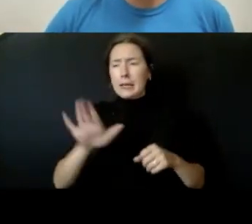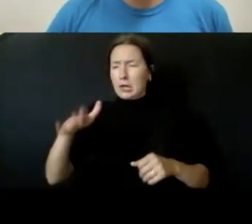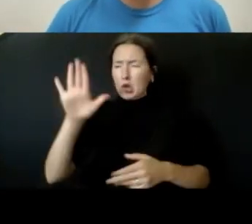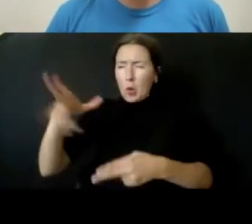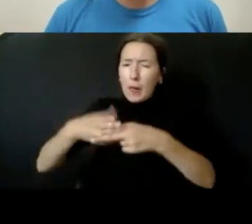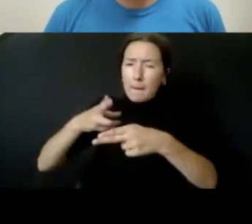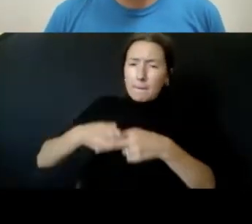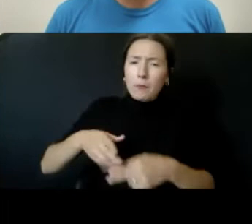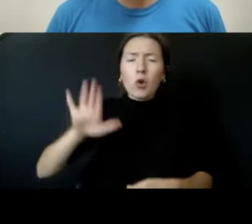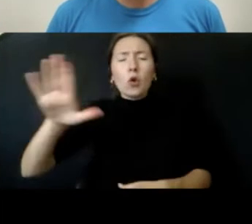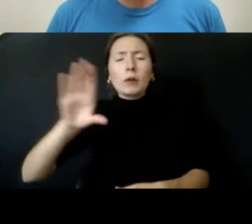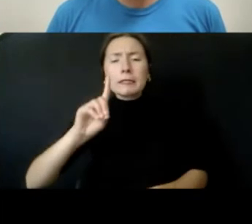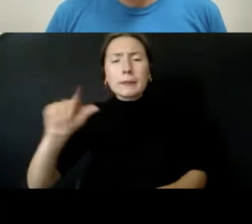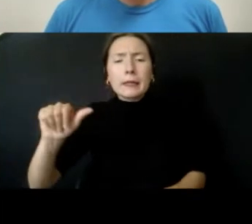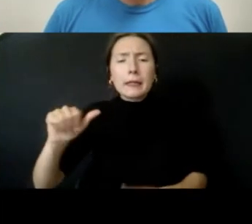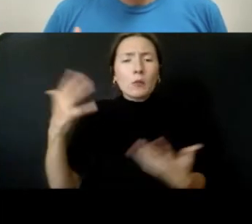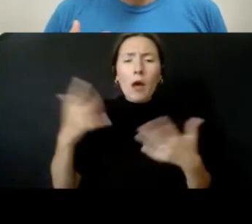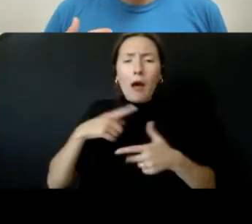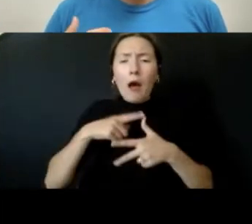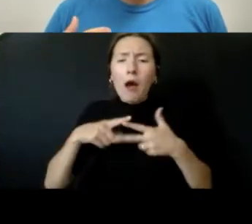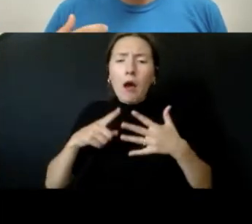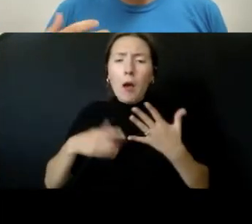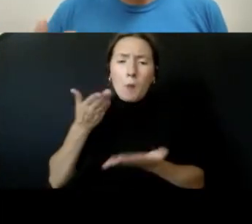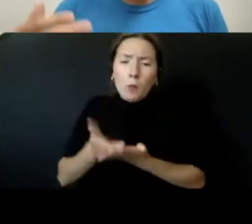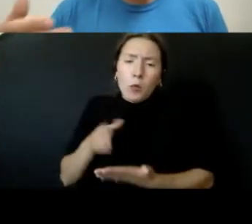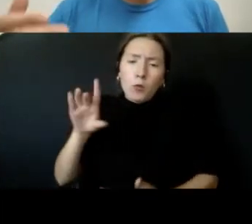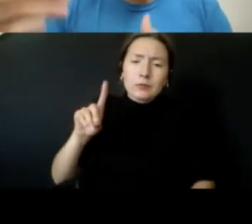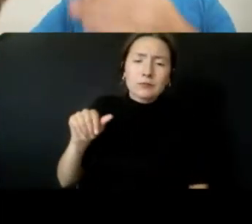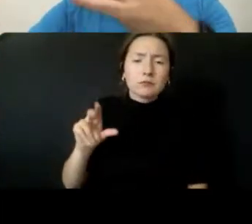into the information that maybe they want to share more and they want you to follow up with them